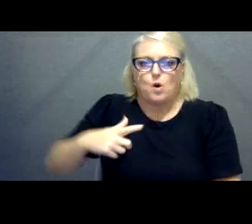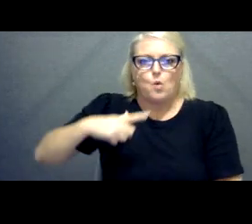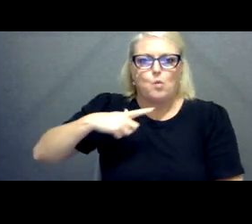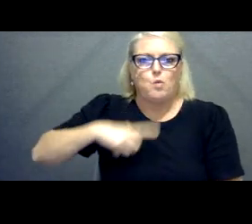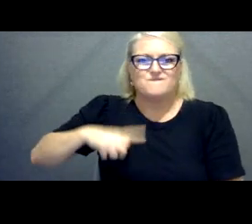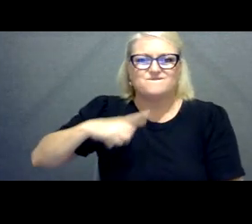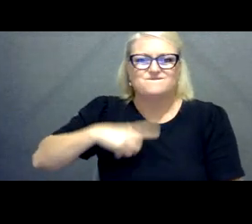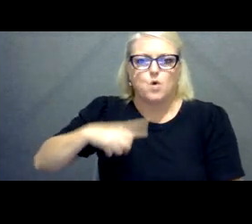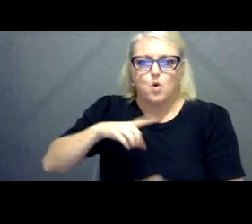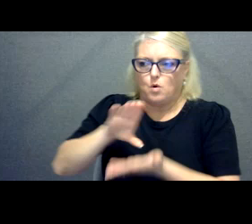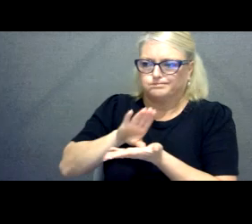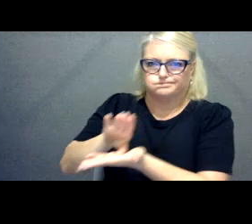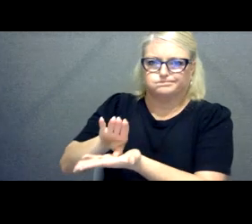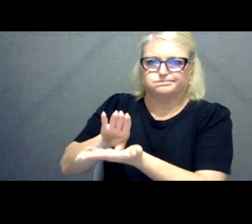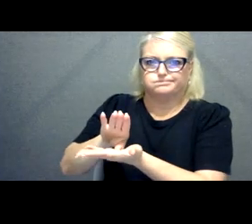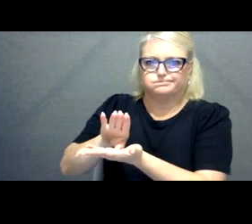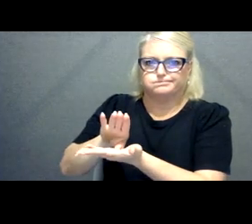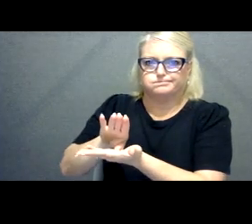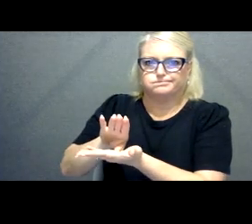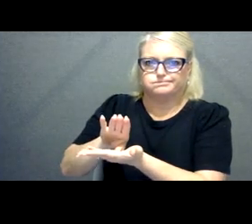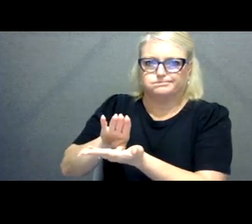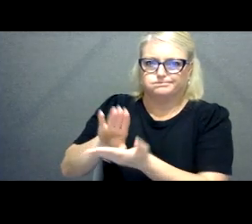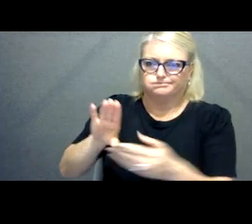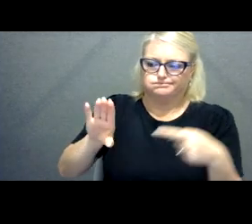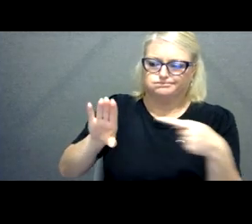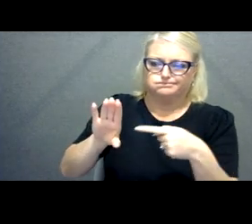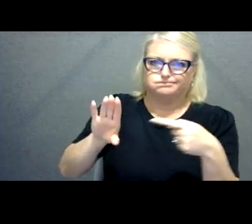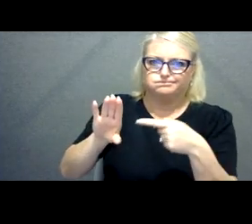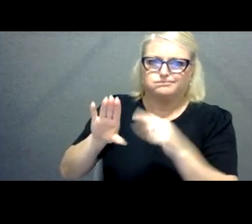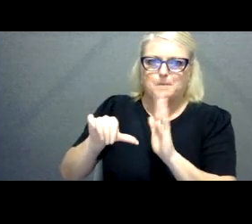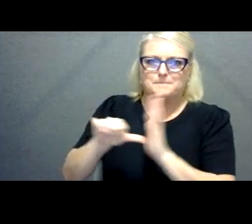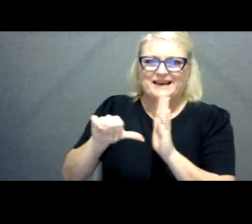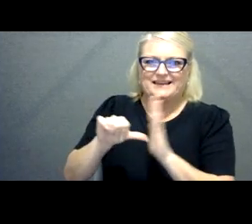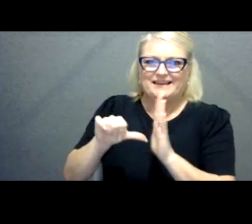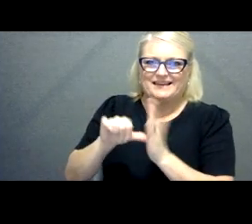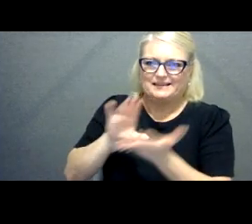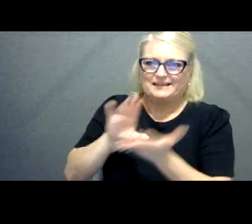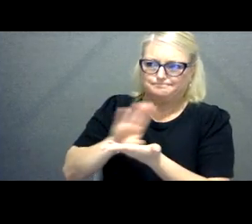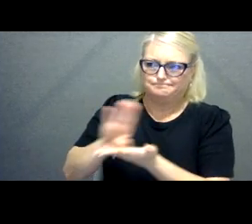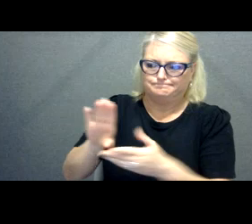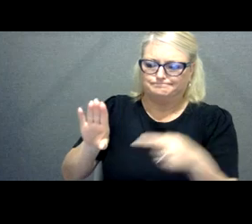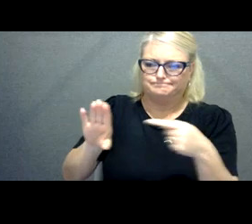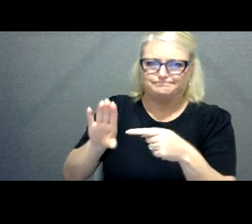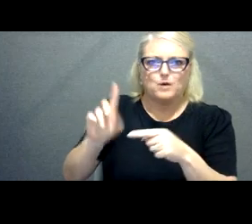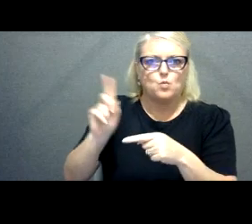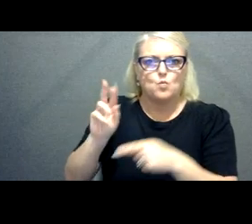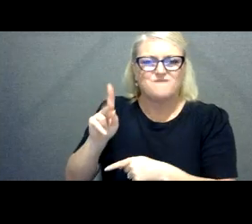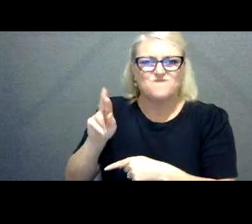so um it's it's very important that people read the letter because they may get approved for a